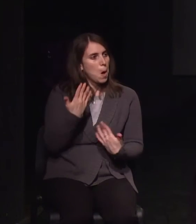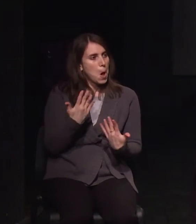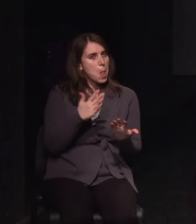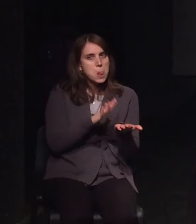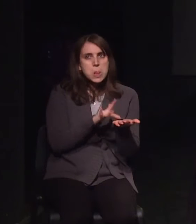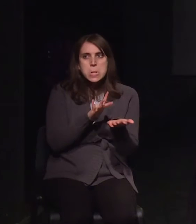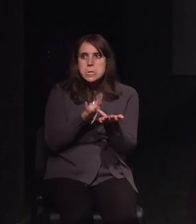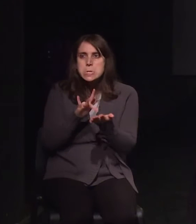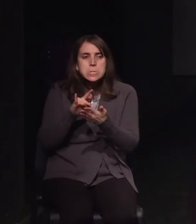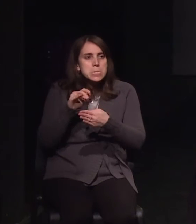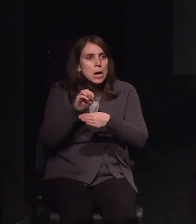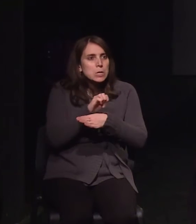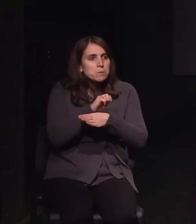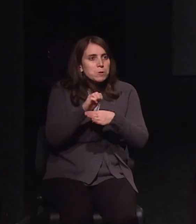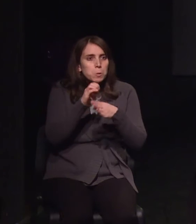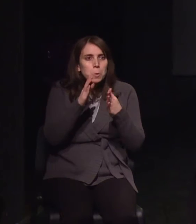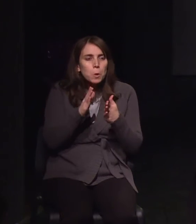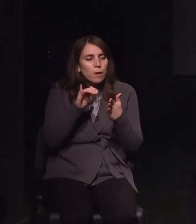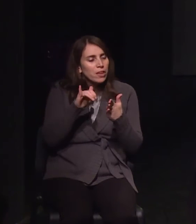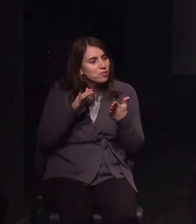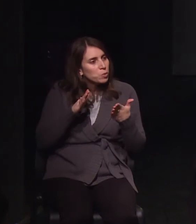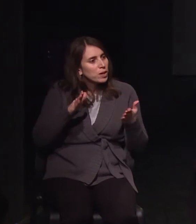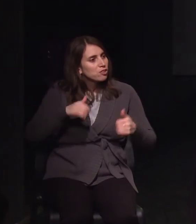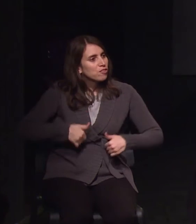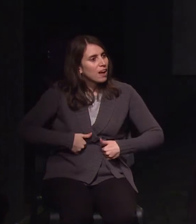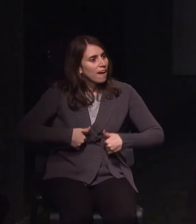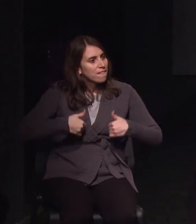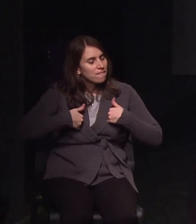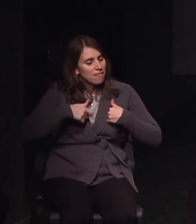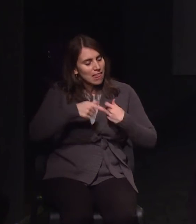careers to encompass a variety of things they may or may not have thought about in the past,